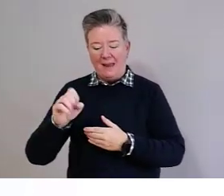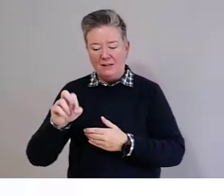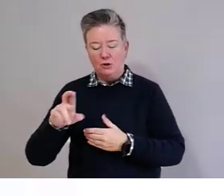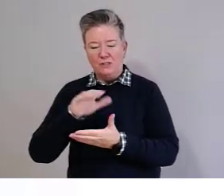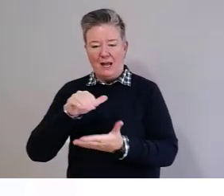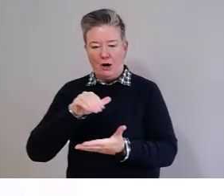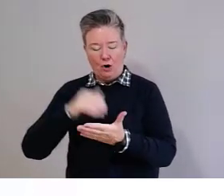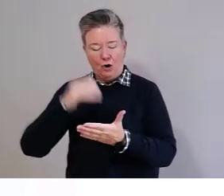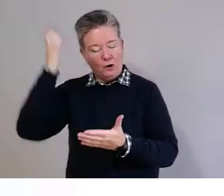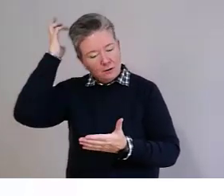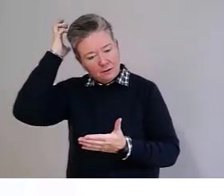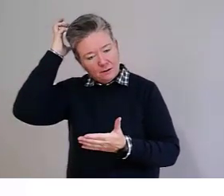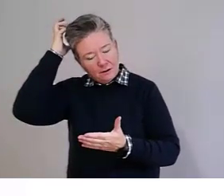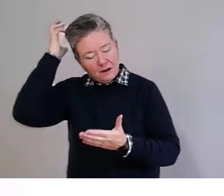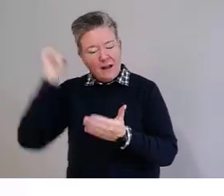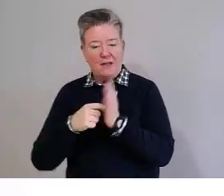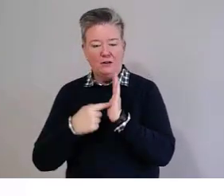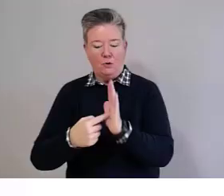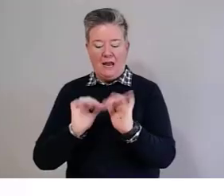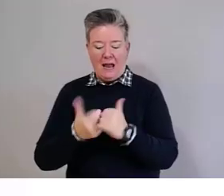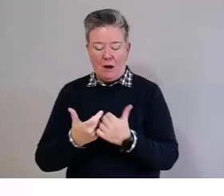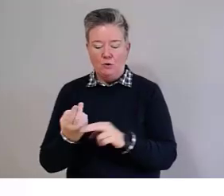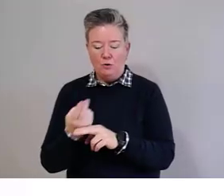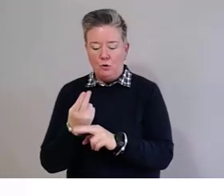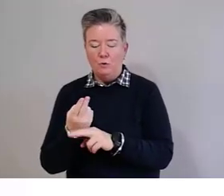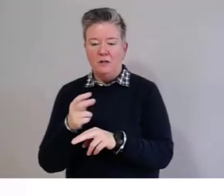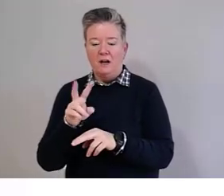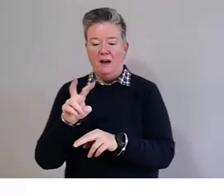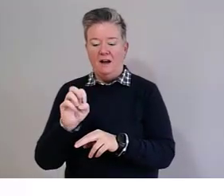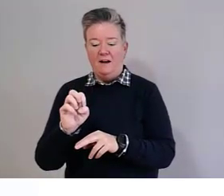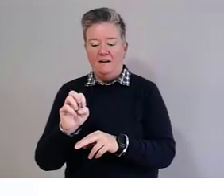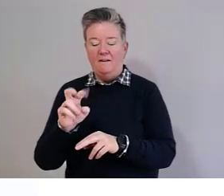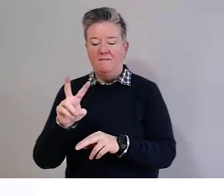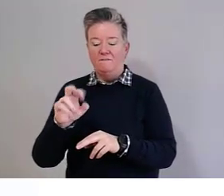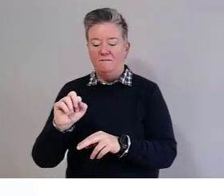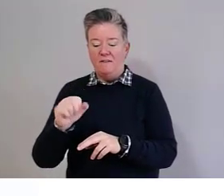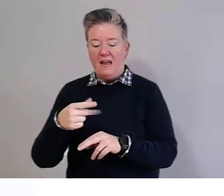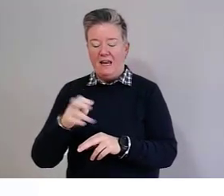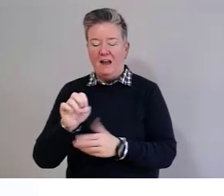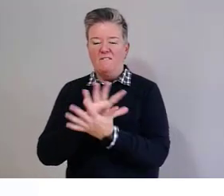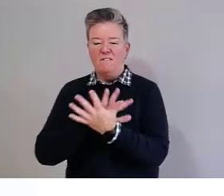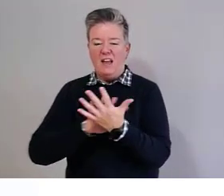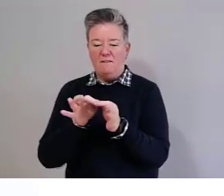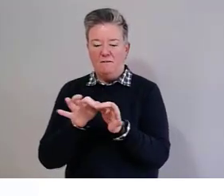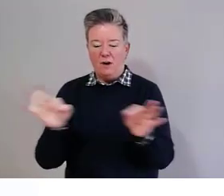kind of outlines how to take some vague phrases and make them more specific.